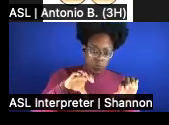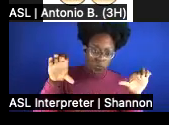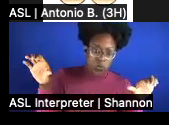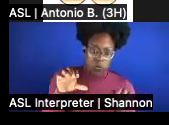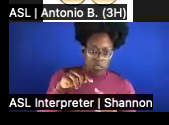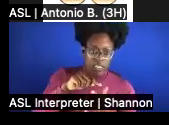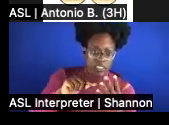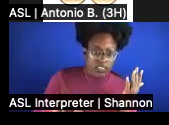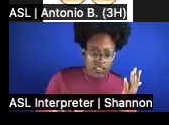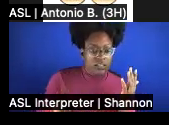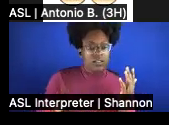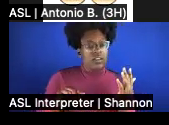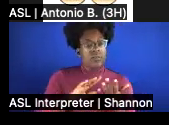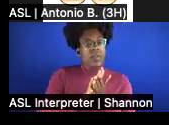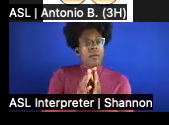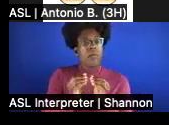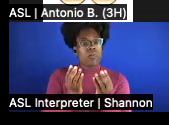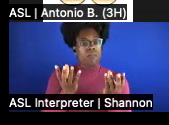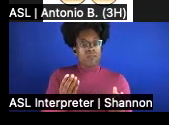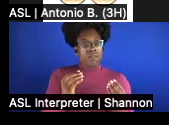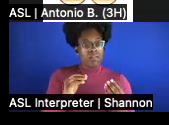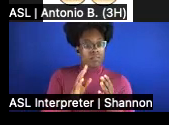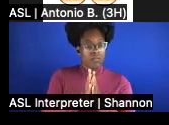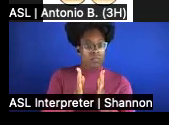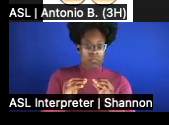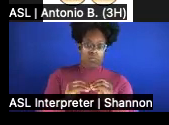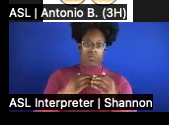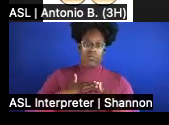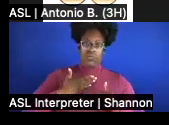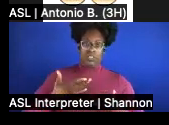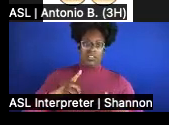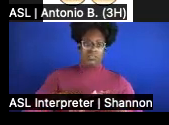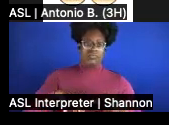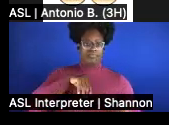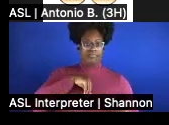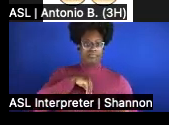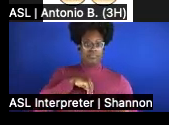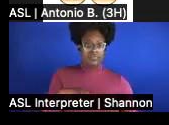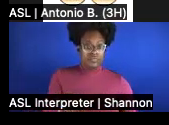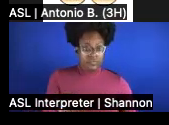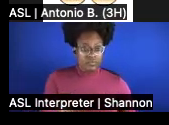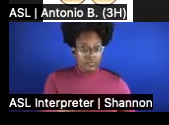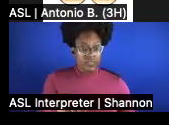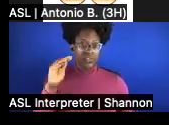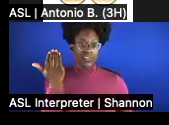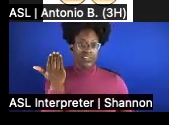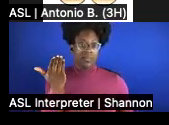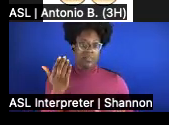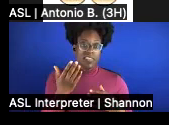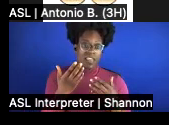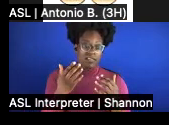highest revision rates that I found in the study: they didn't work for teachers. Instructors didn't